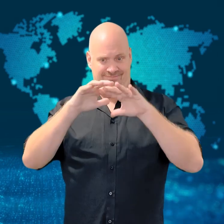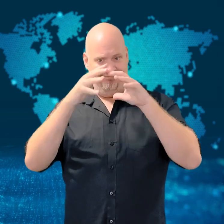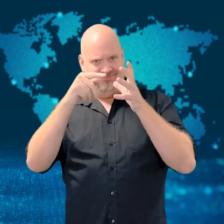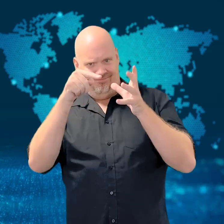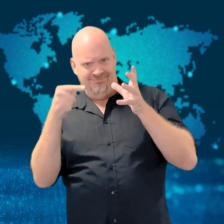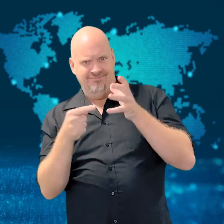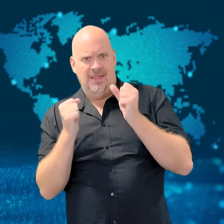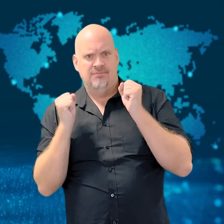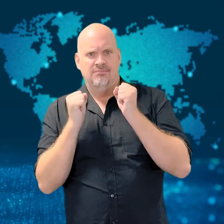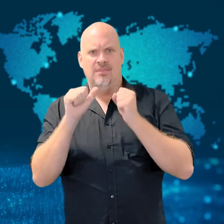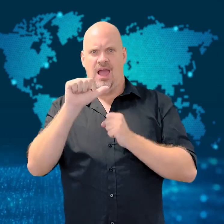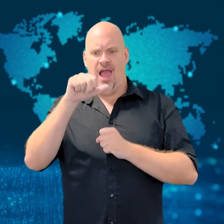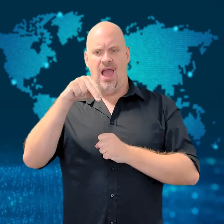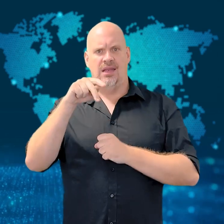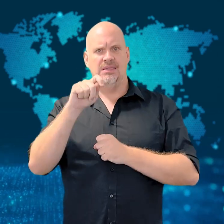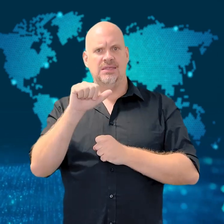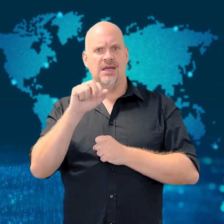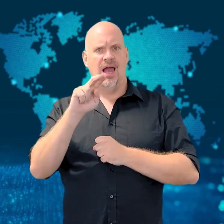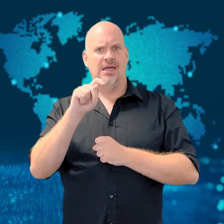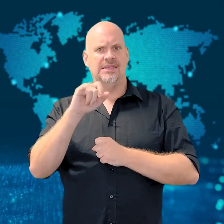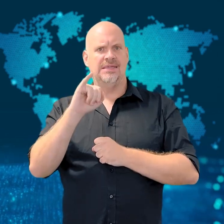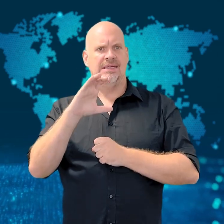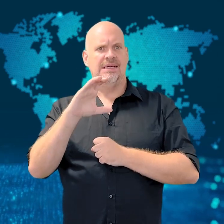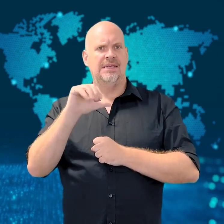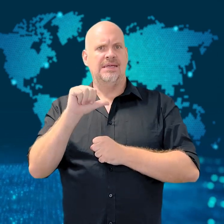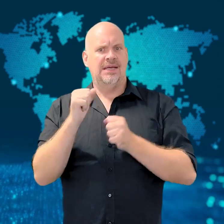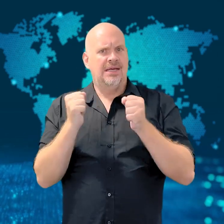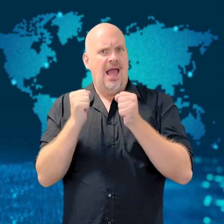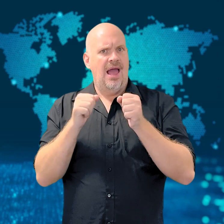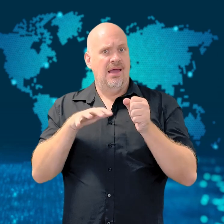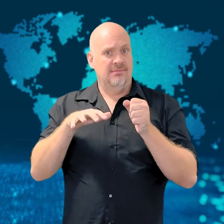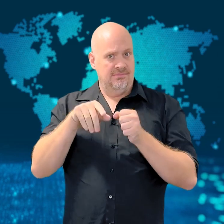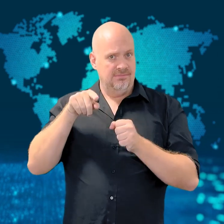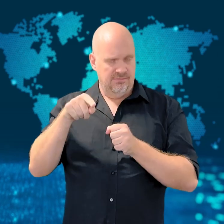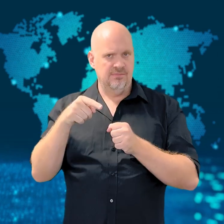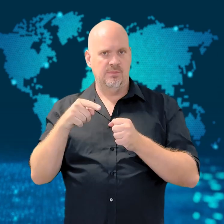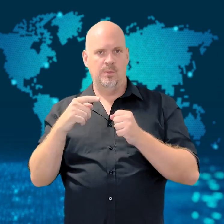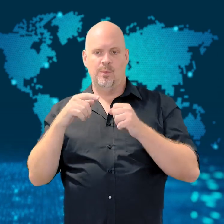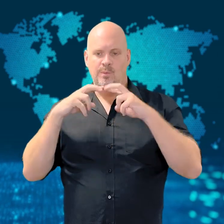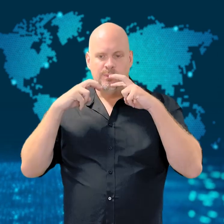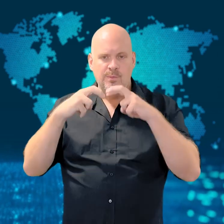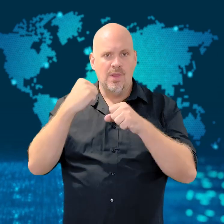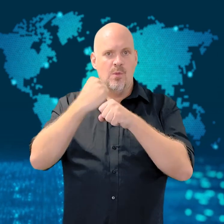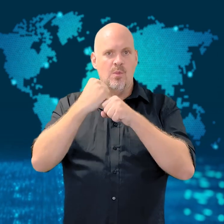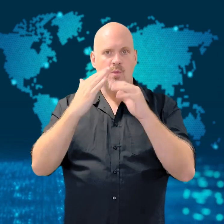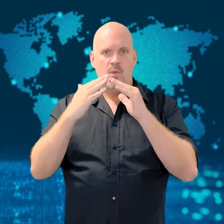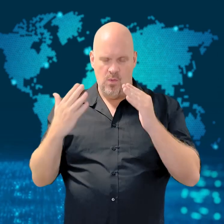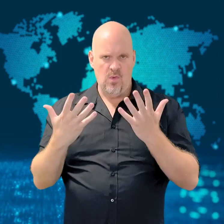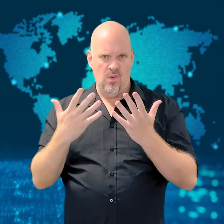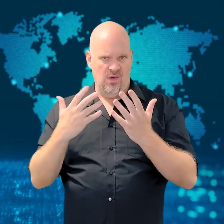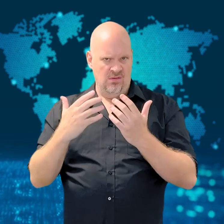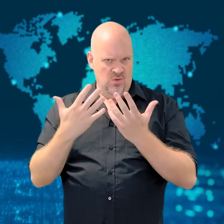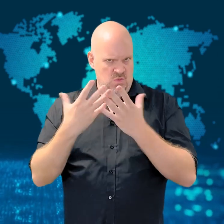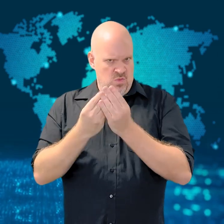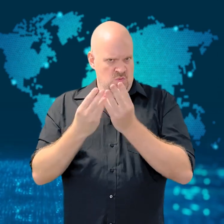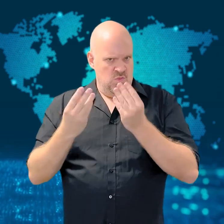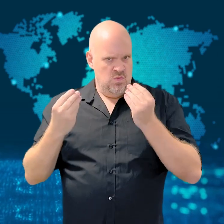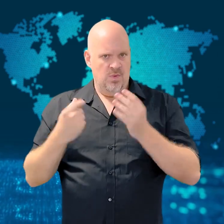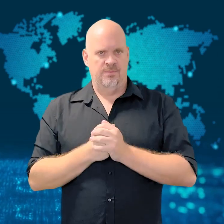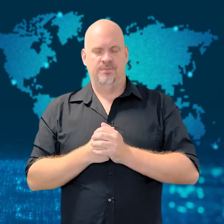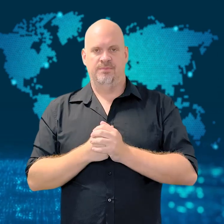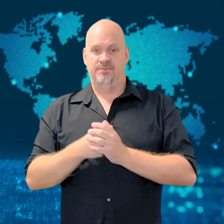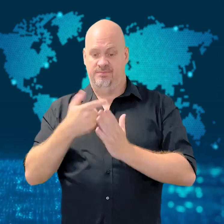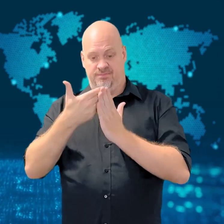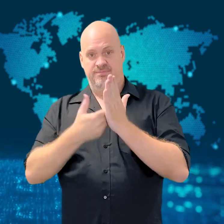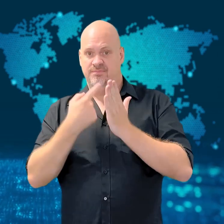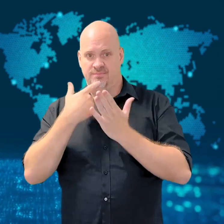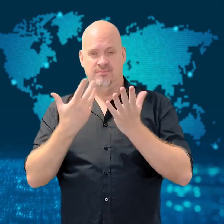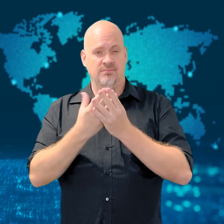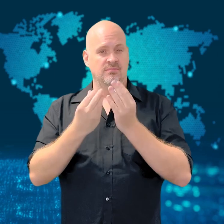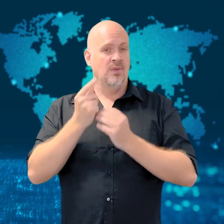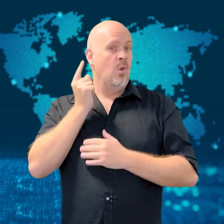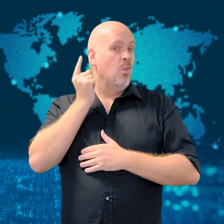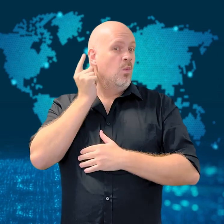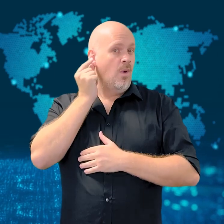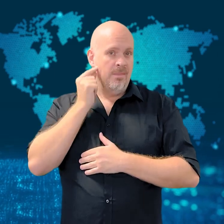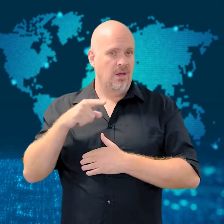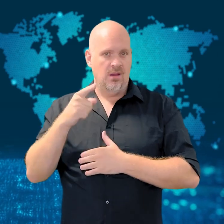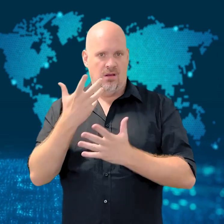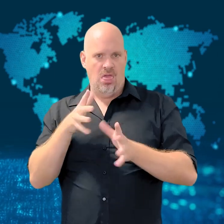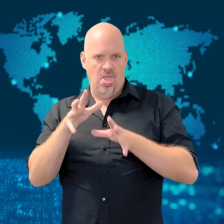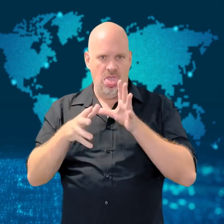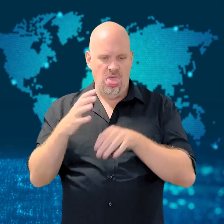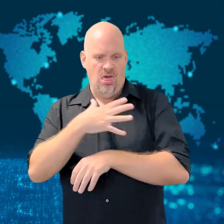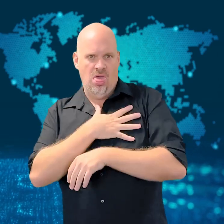The report has found that women have endured uninvited touching, have been approached